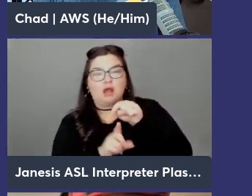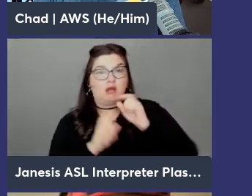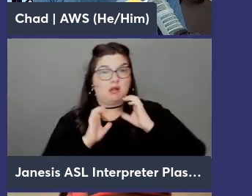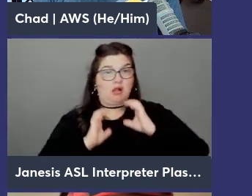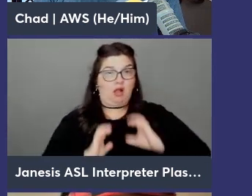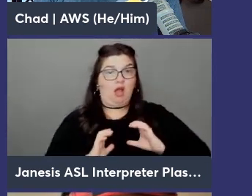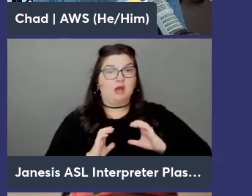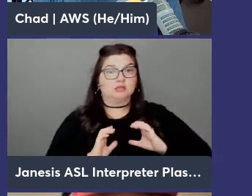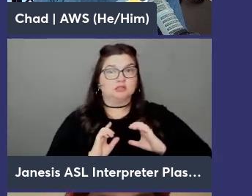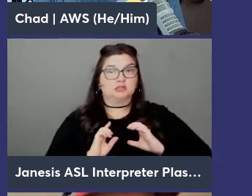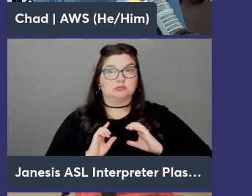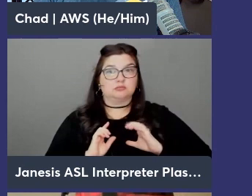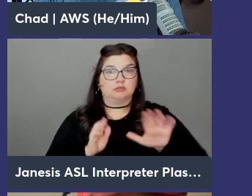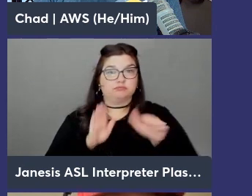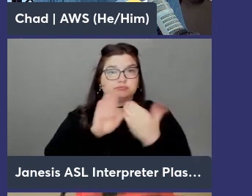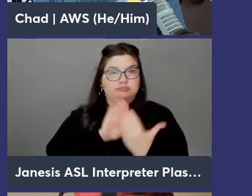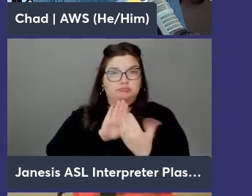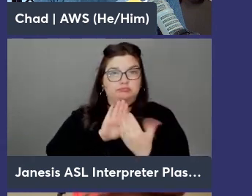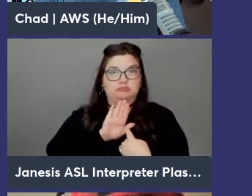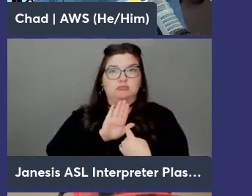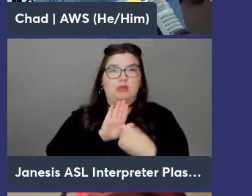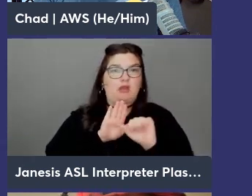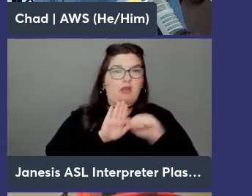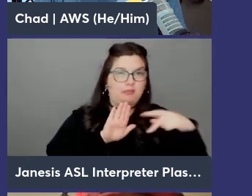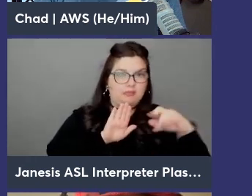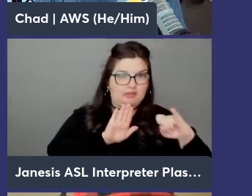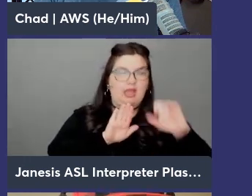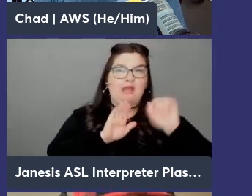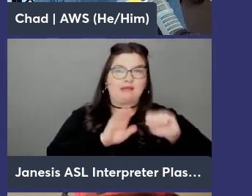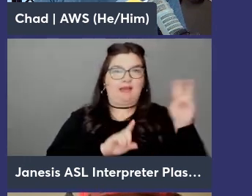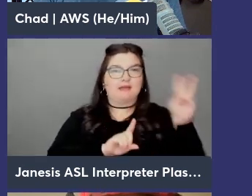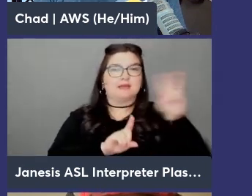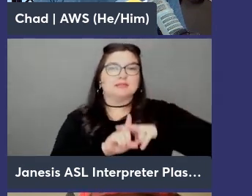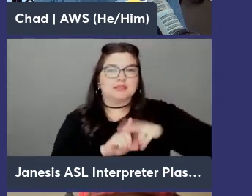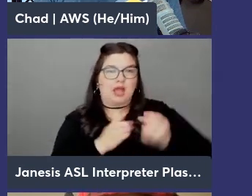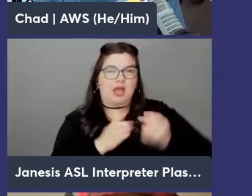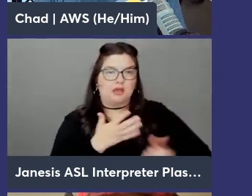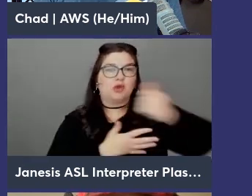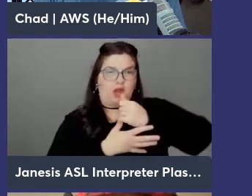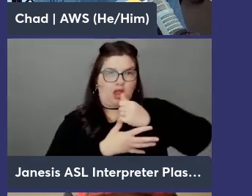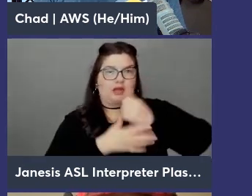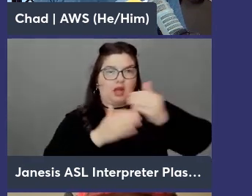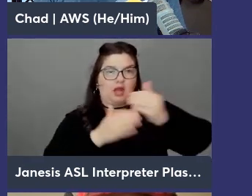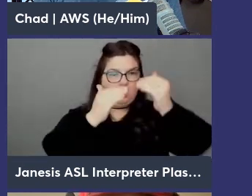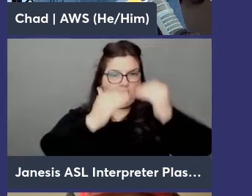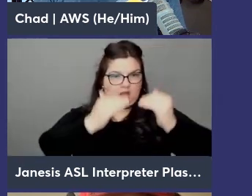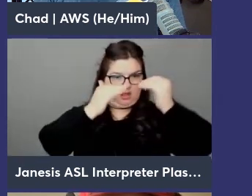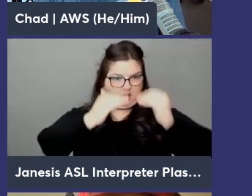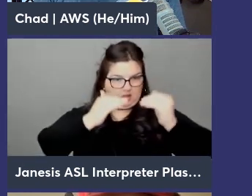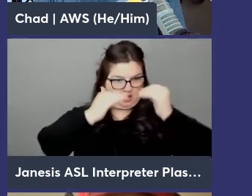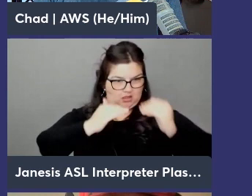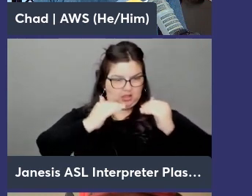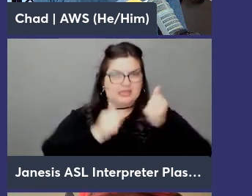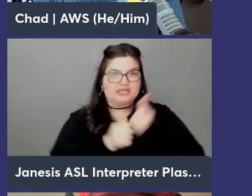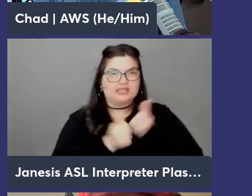so I can assign priority, and then I can drill down to each and every service center, and say, "What's happened? Who called who?"